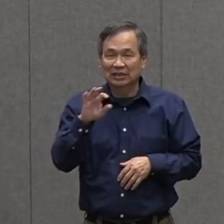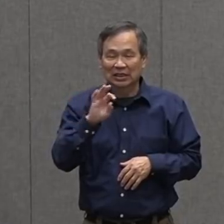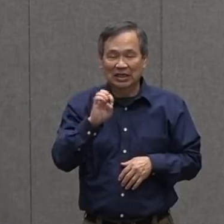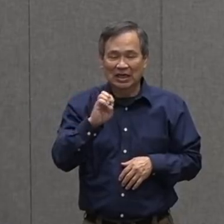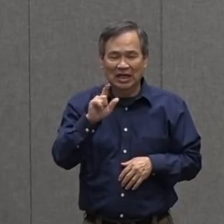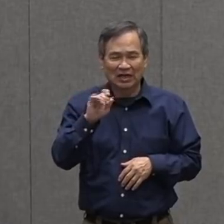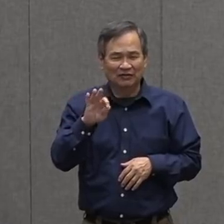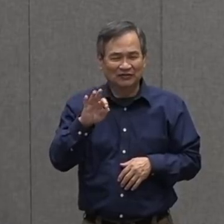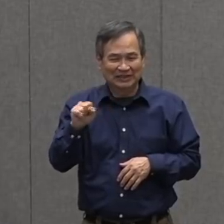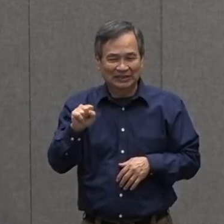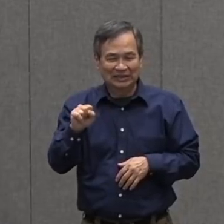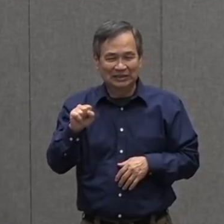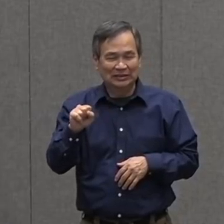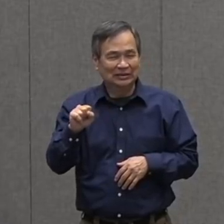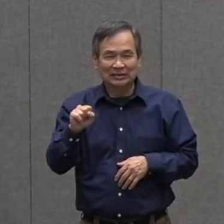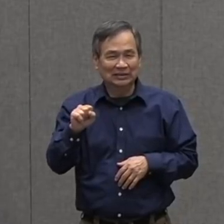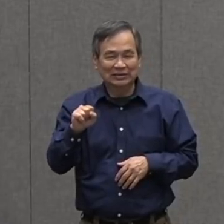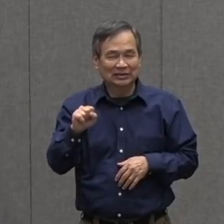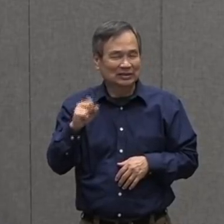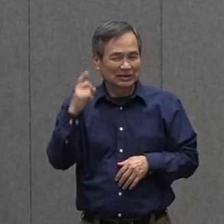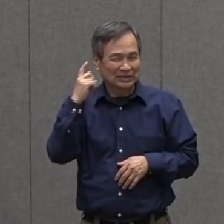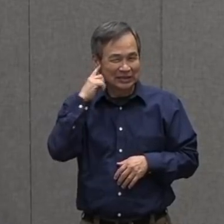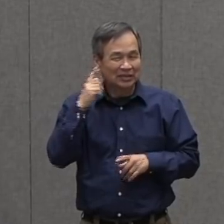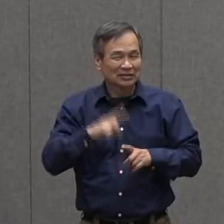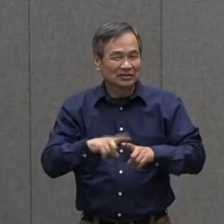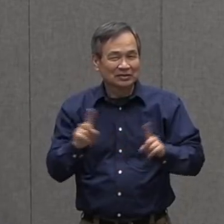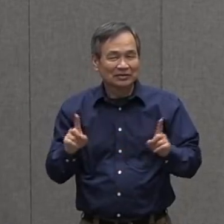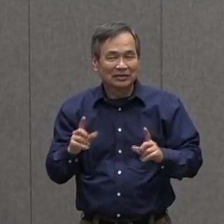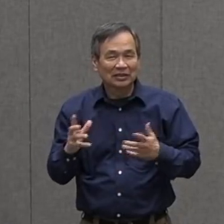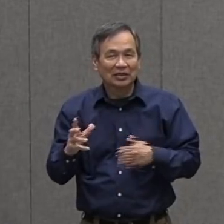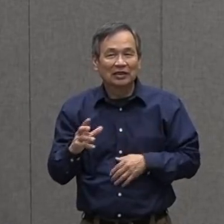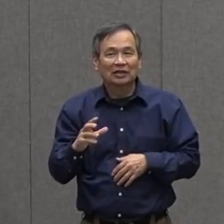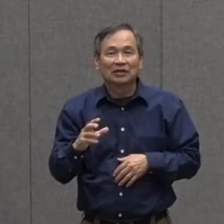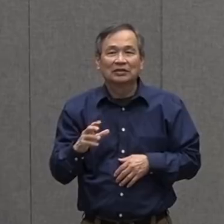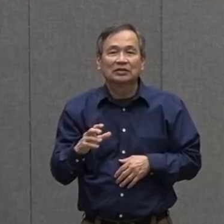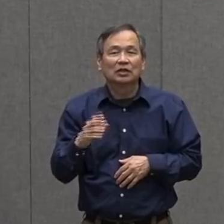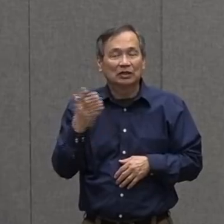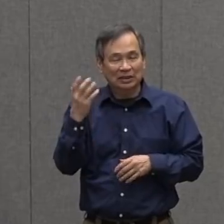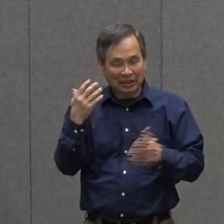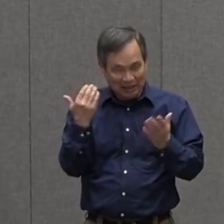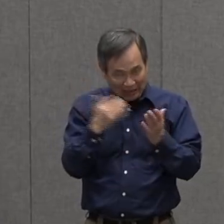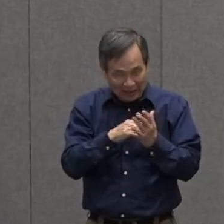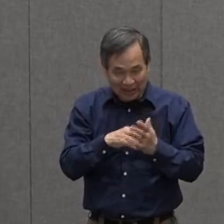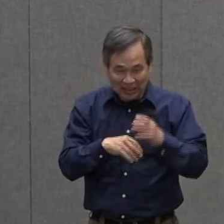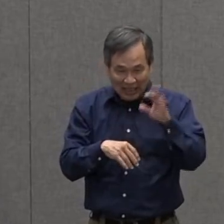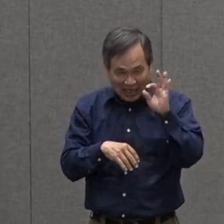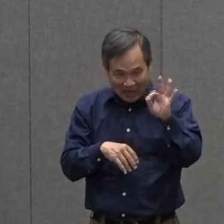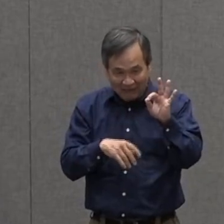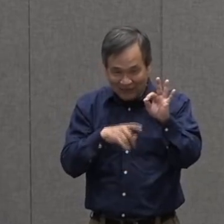That doesn't sound quite right, does it? That's that same rule, look it we have an F.